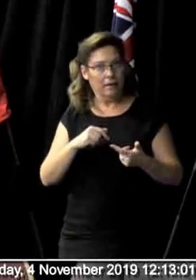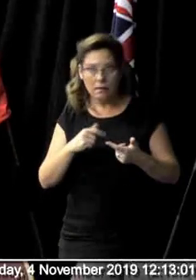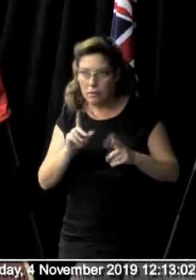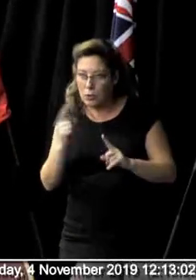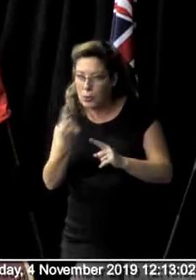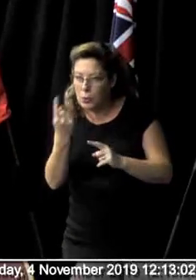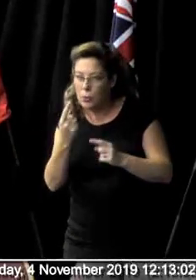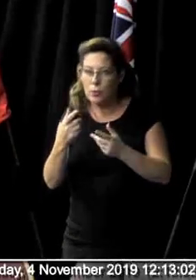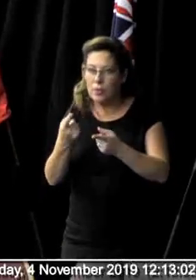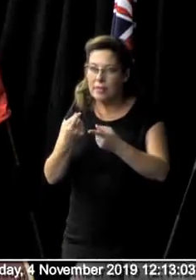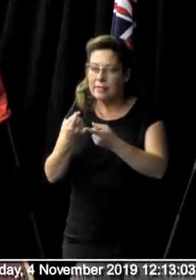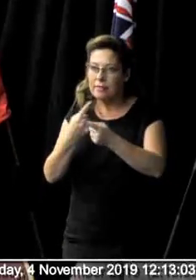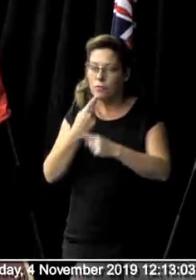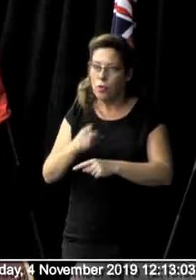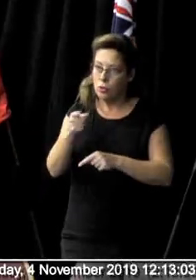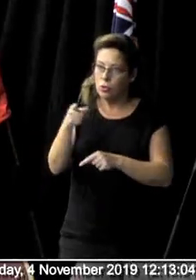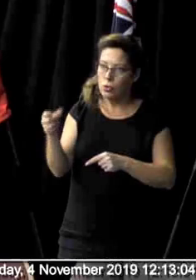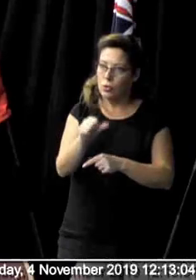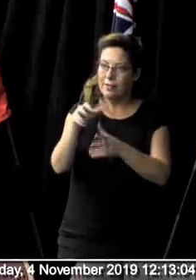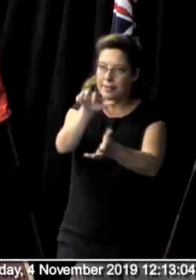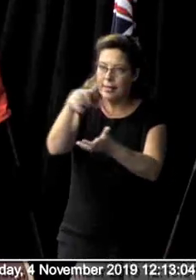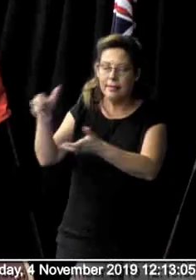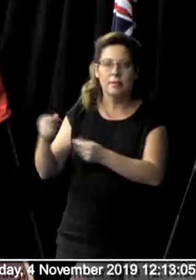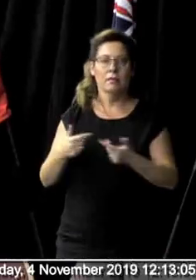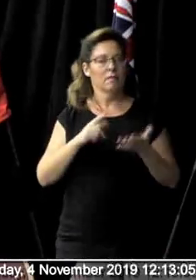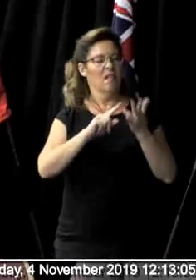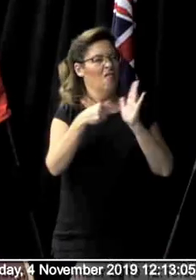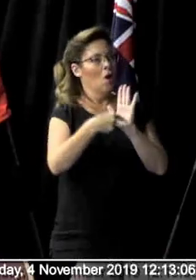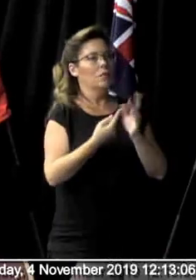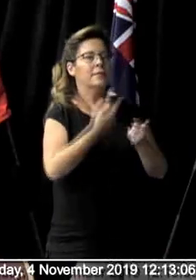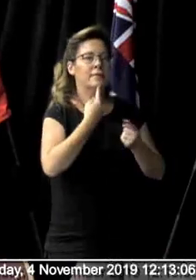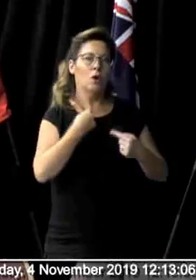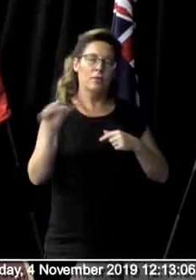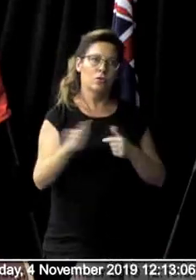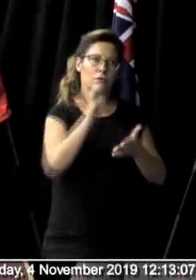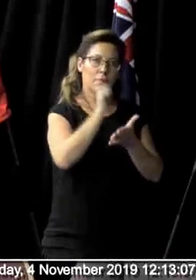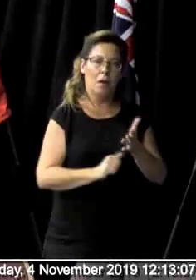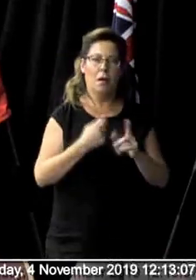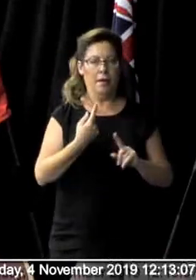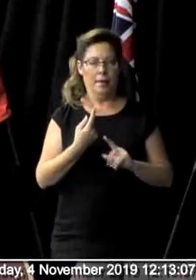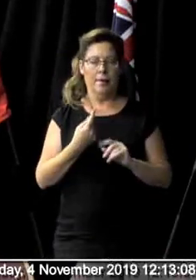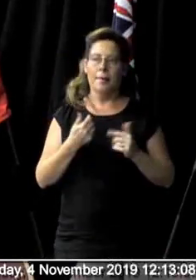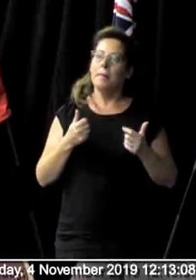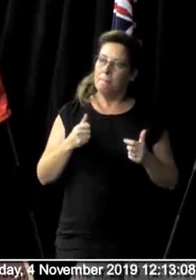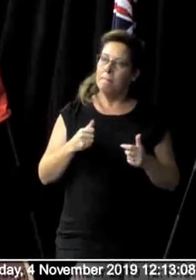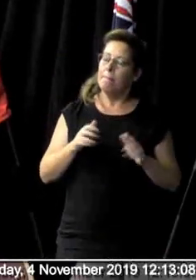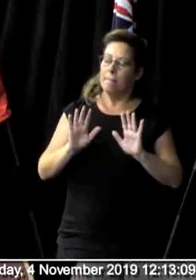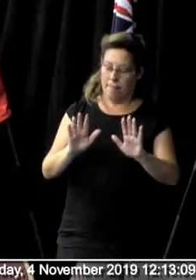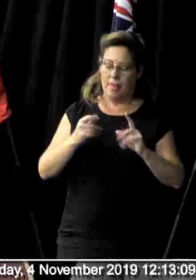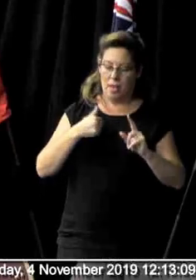And who did you perceive had the onus – sorry, I will rephrase that.